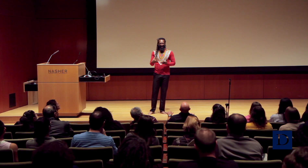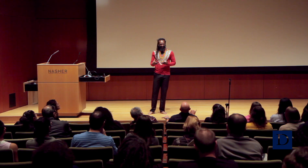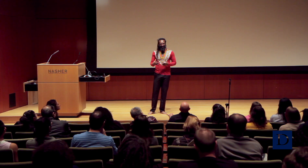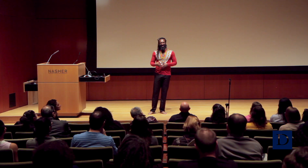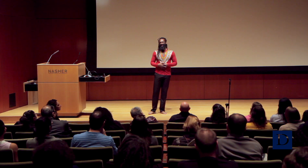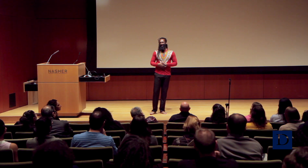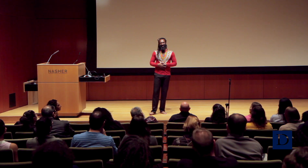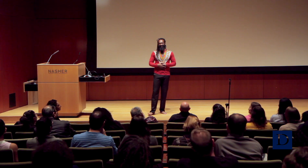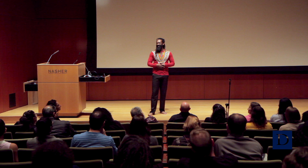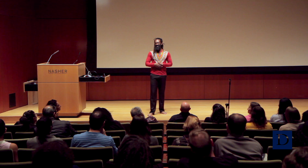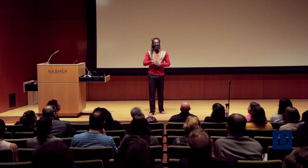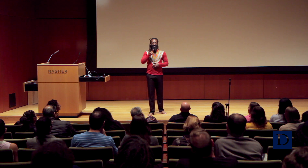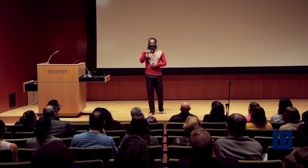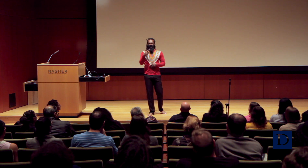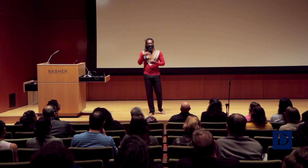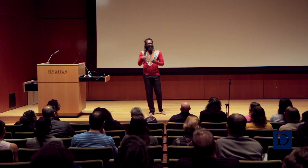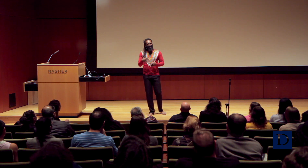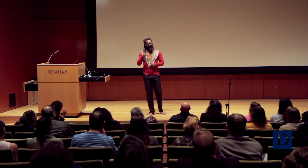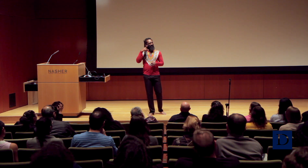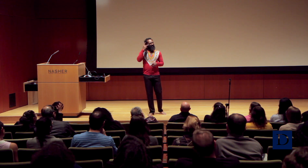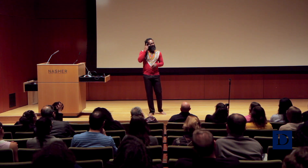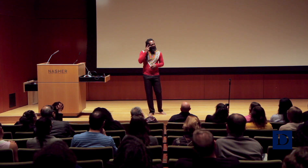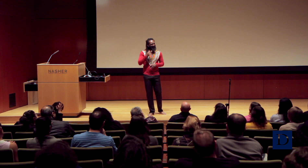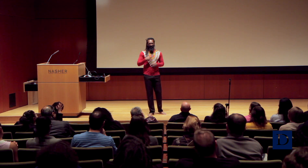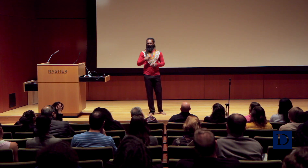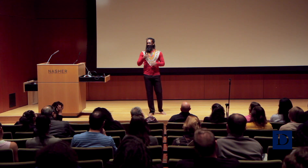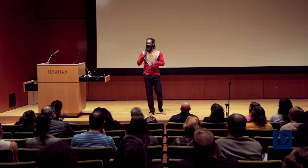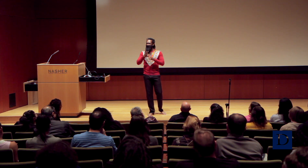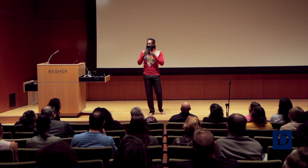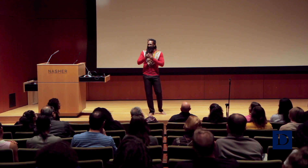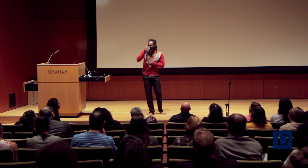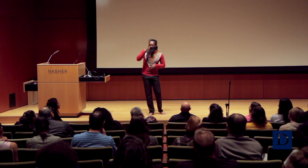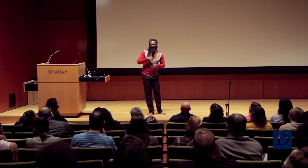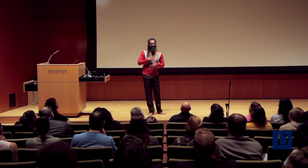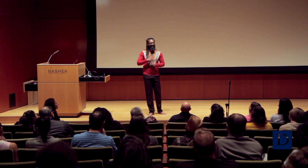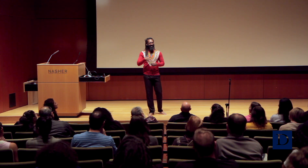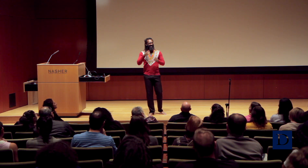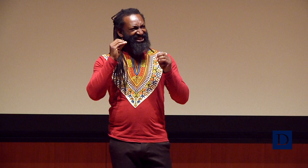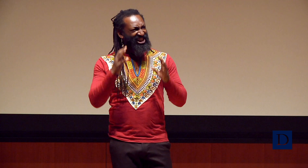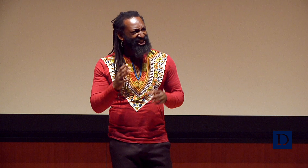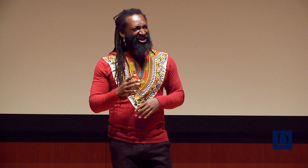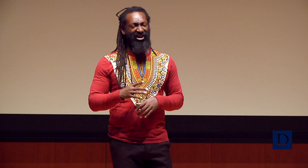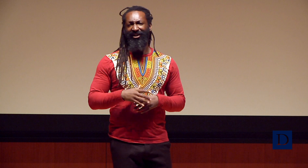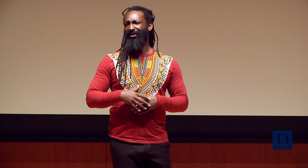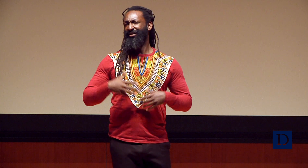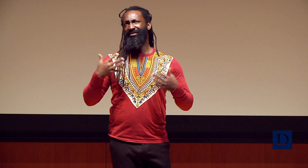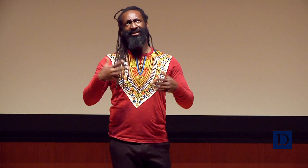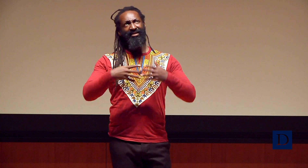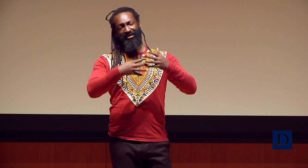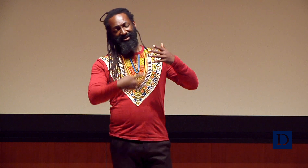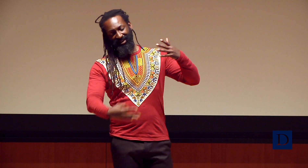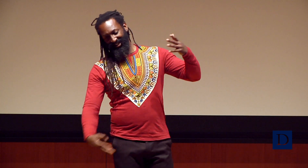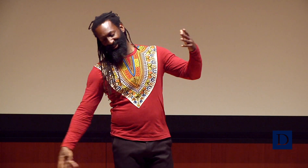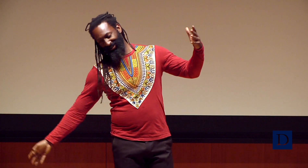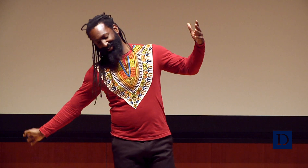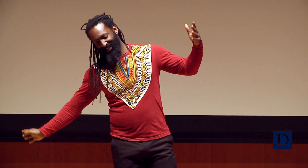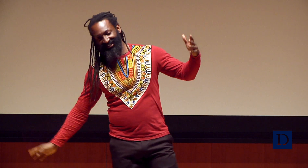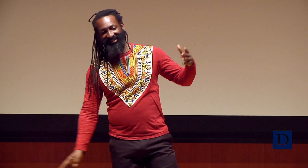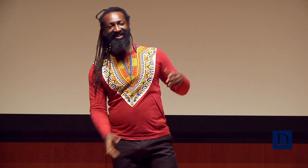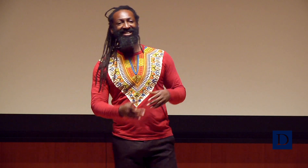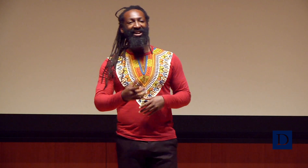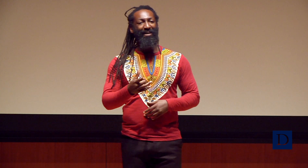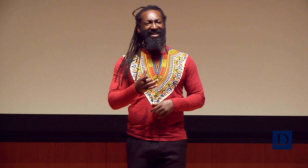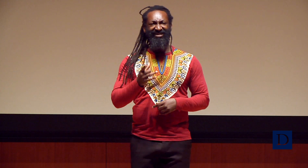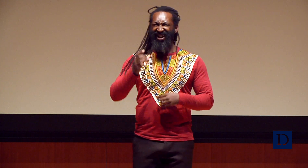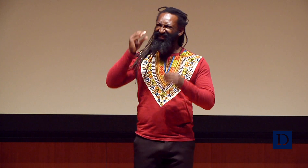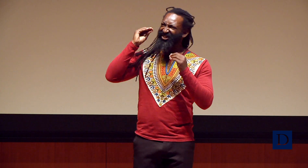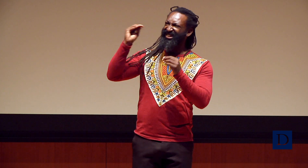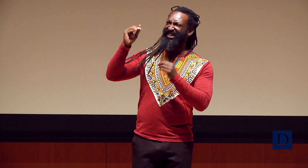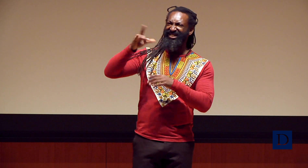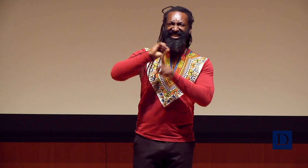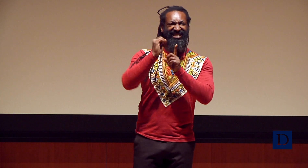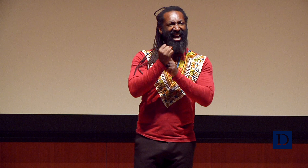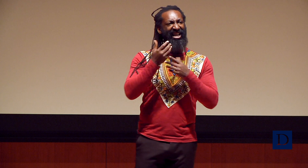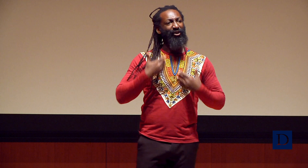Not just a dancer. I’m not only a dancer, but parent, family man, teacher. The list just goes on.